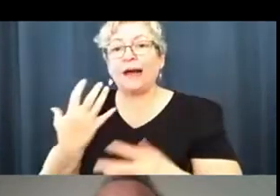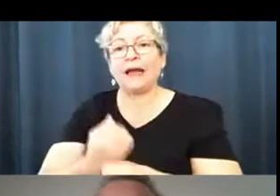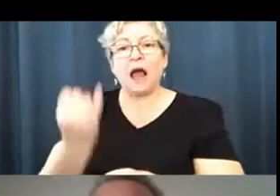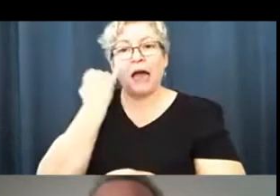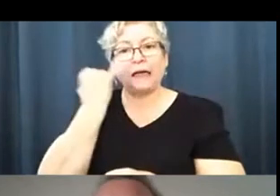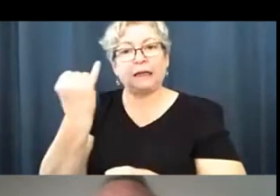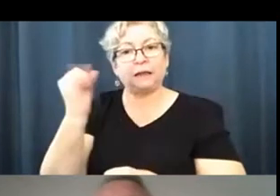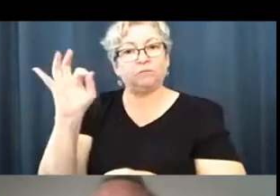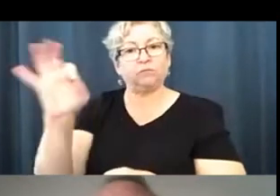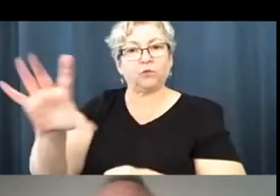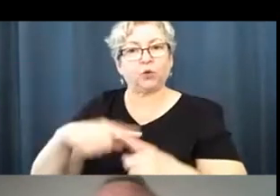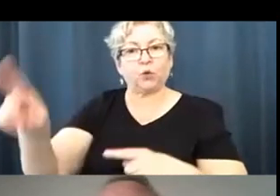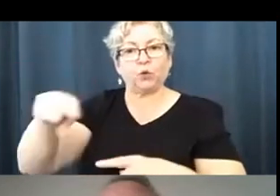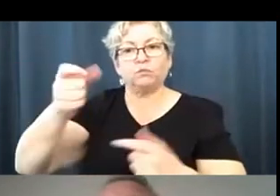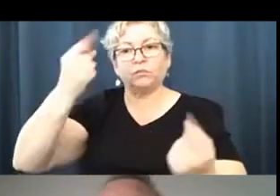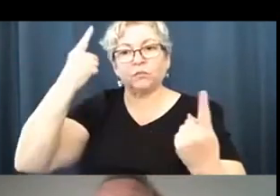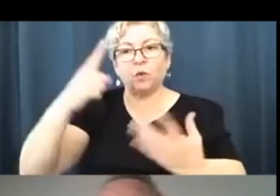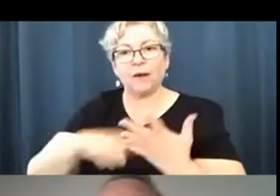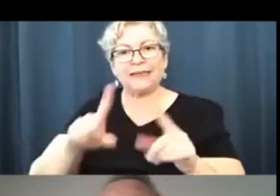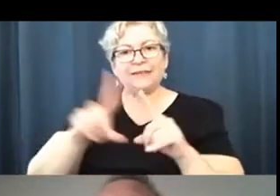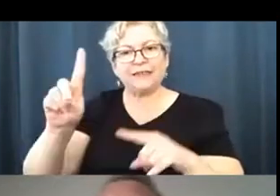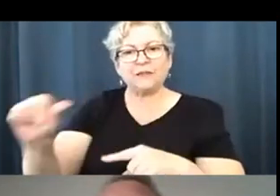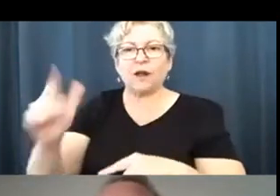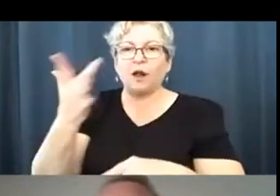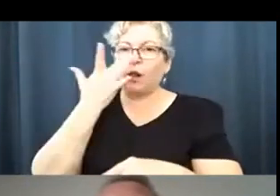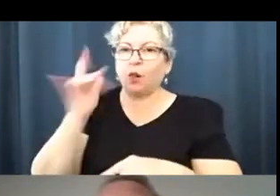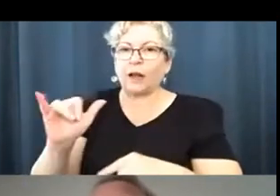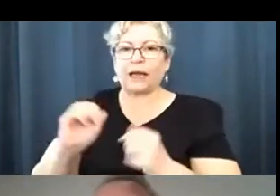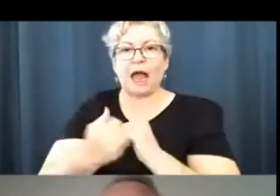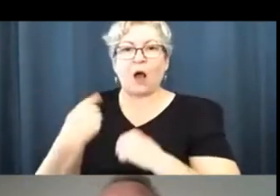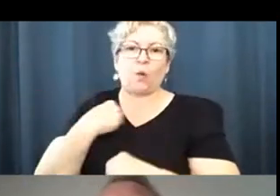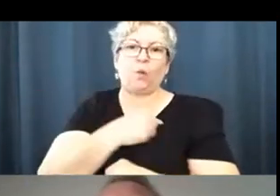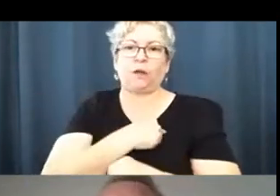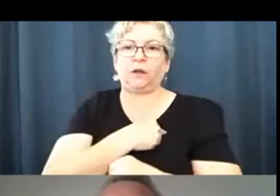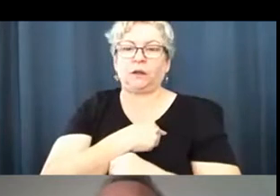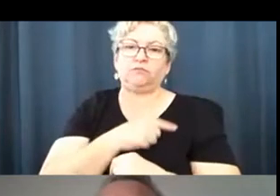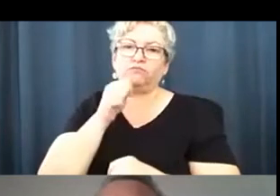to understand what the different disabilities are and how we deal with digital inclusion.